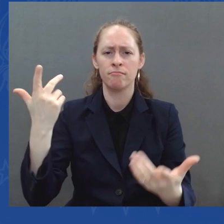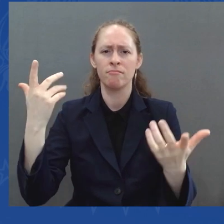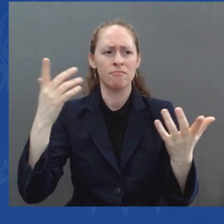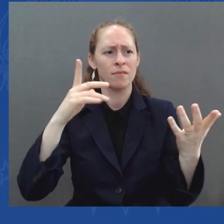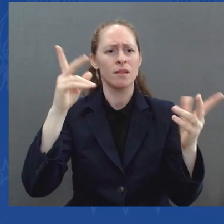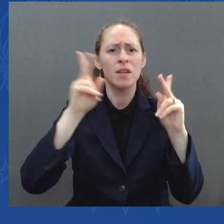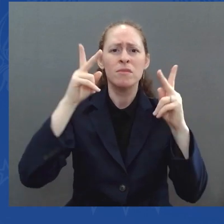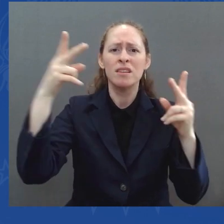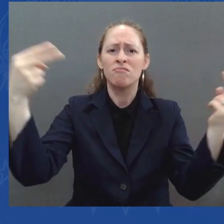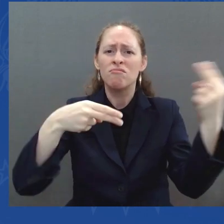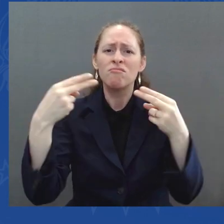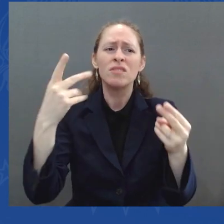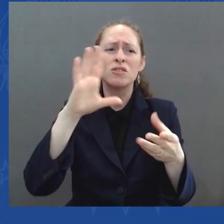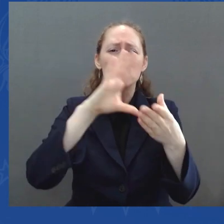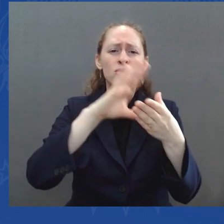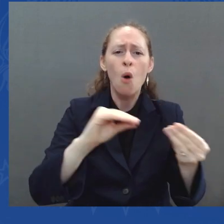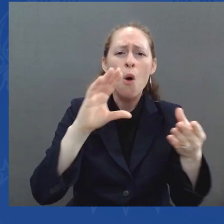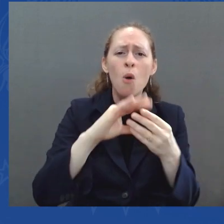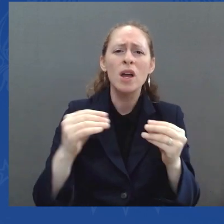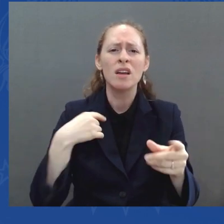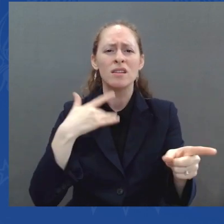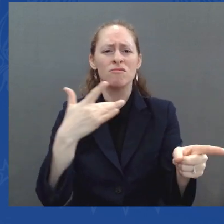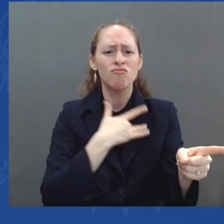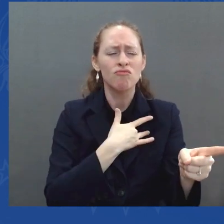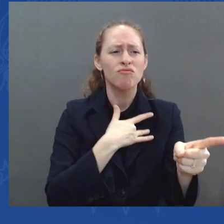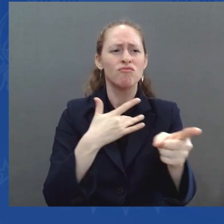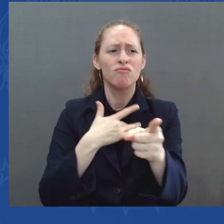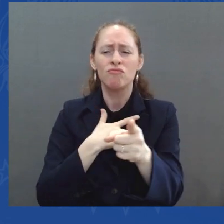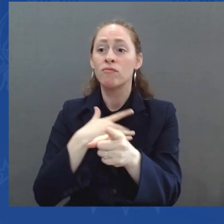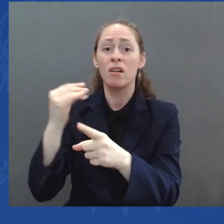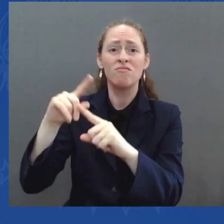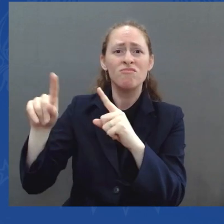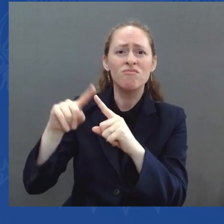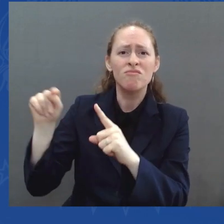And as I said to our dear friend, Harry Reid,